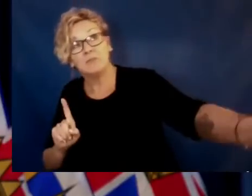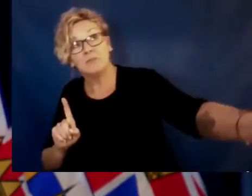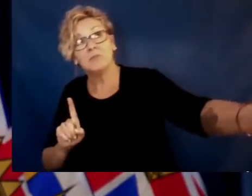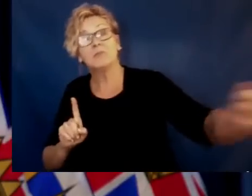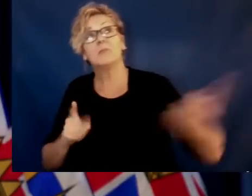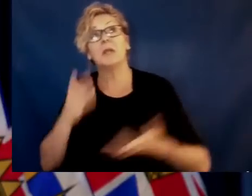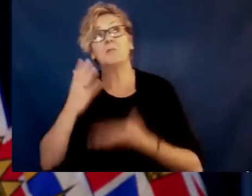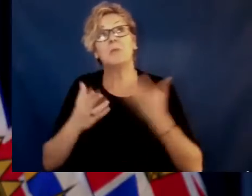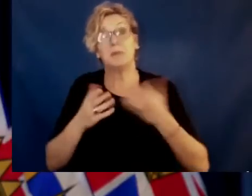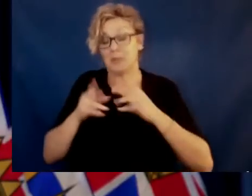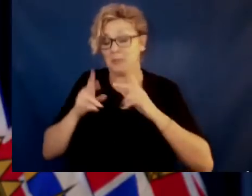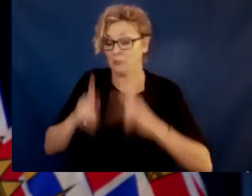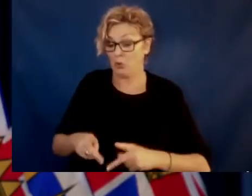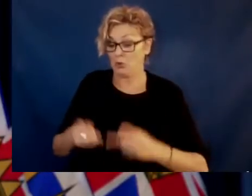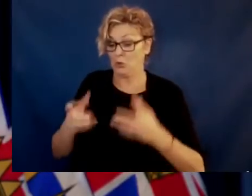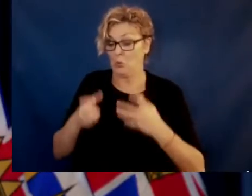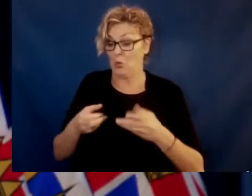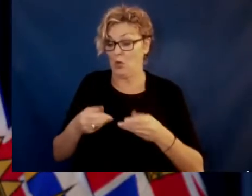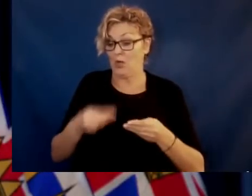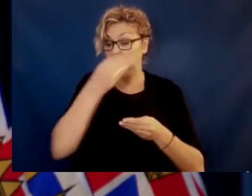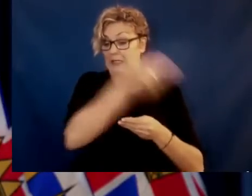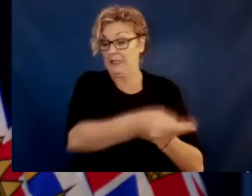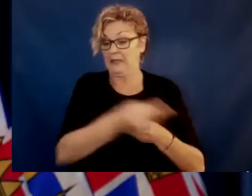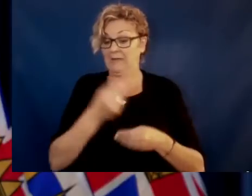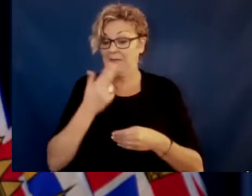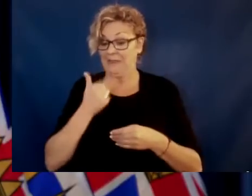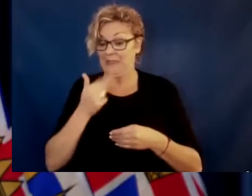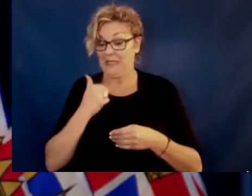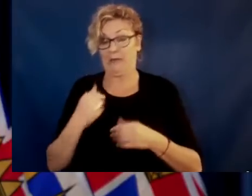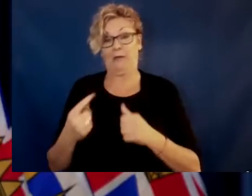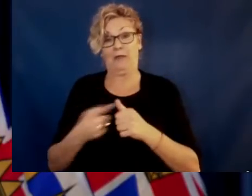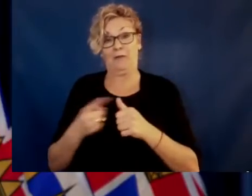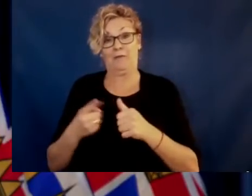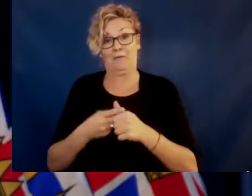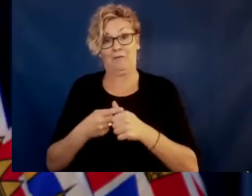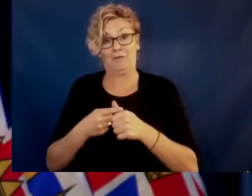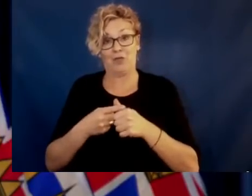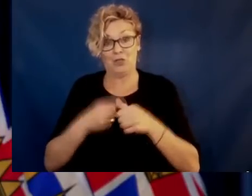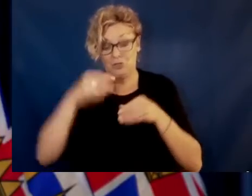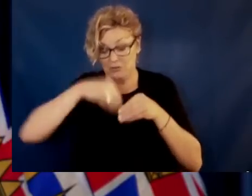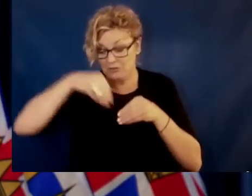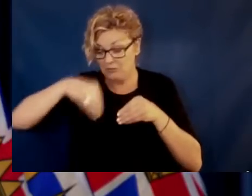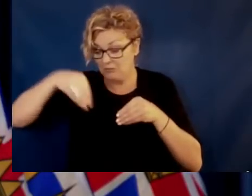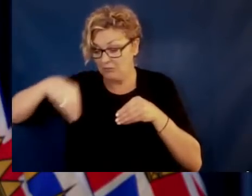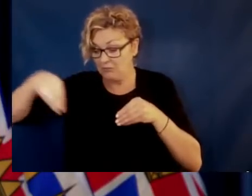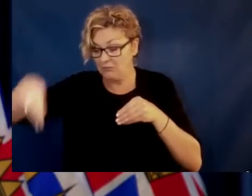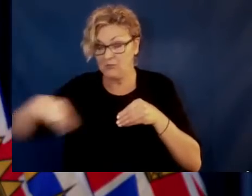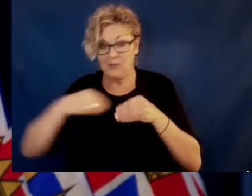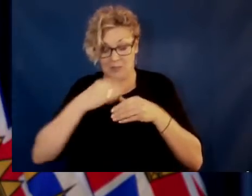digging into a common bowl and maintaining distances and, as I say, there are lots of innovative ways to